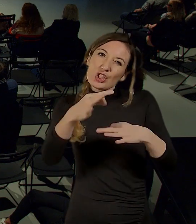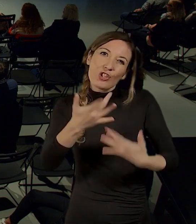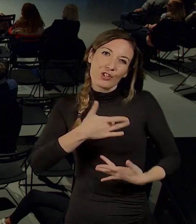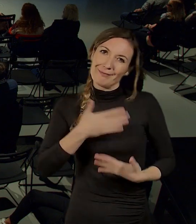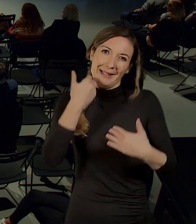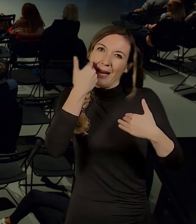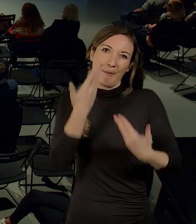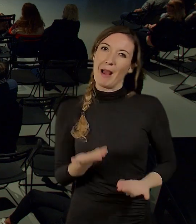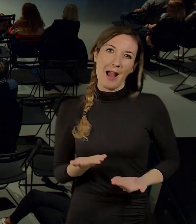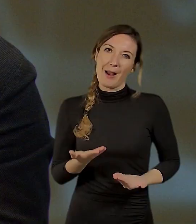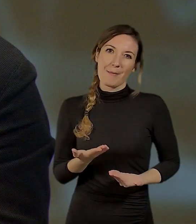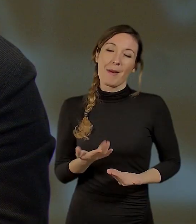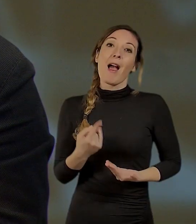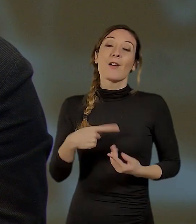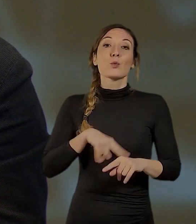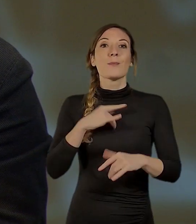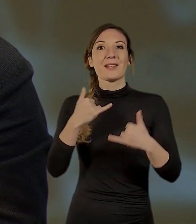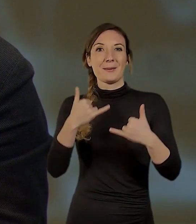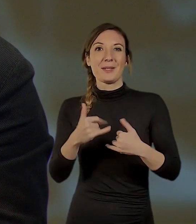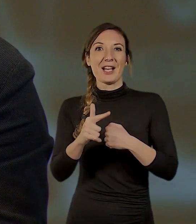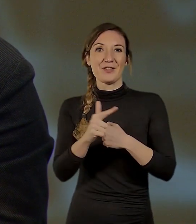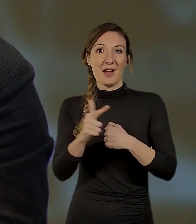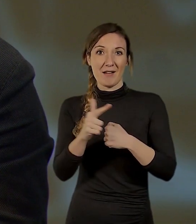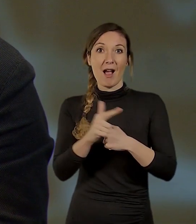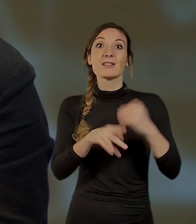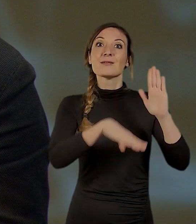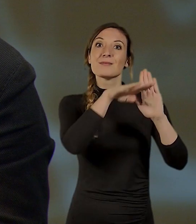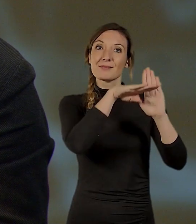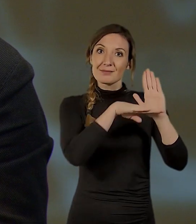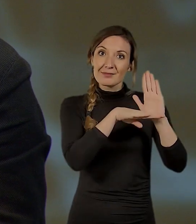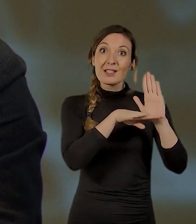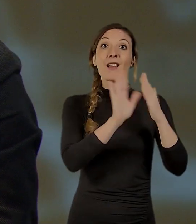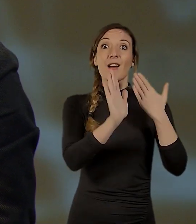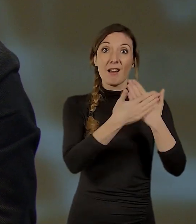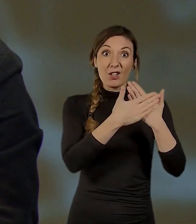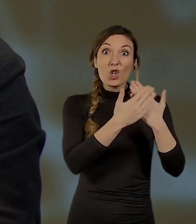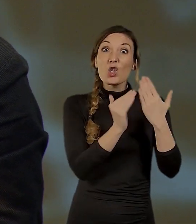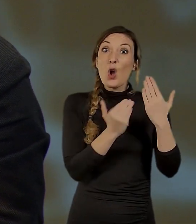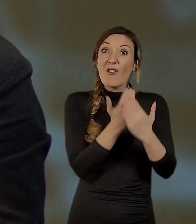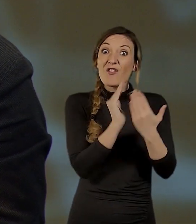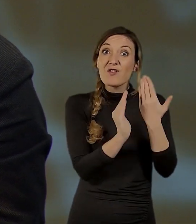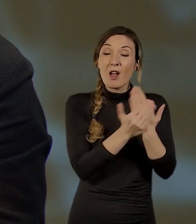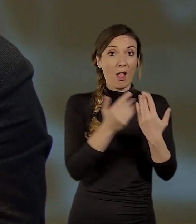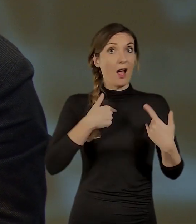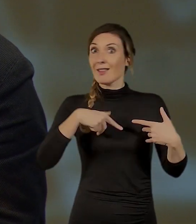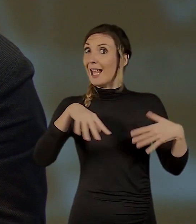For example, I personally certainly agree with the trend that in the case of apartment buildings that are,